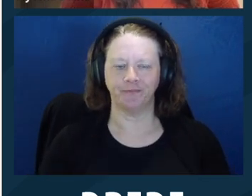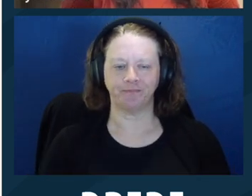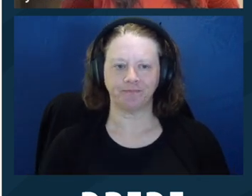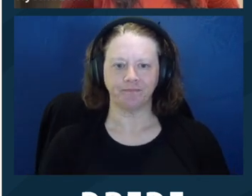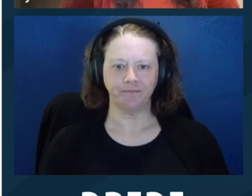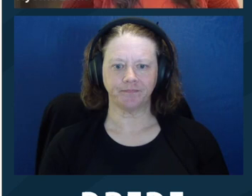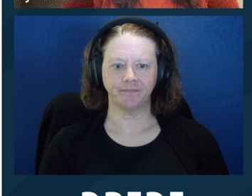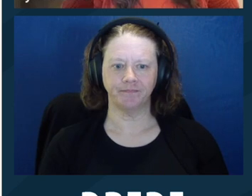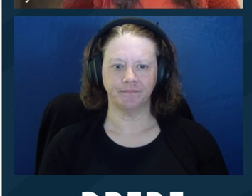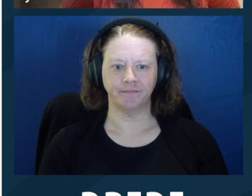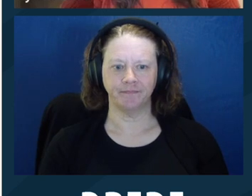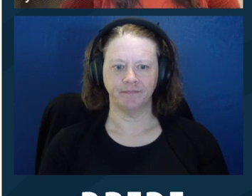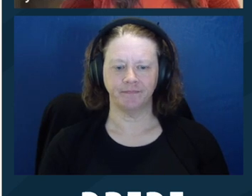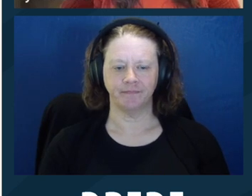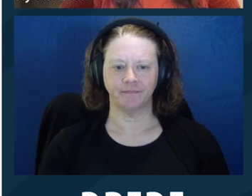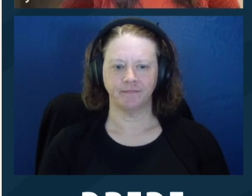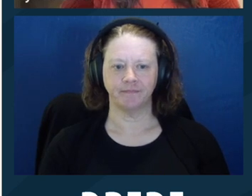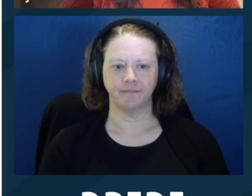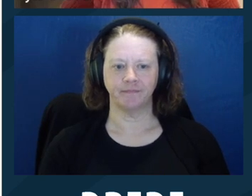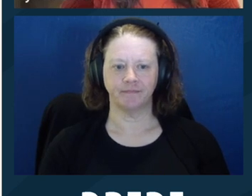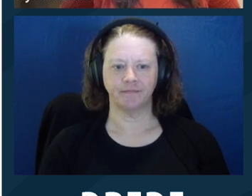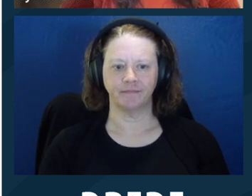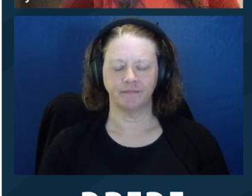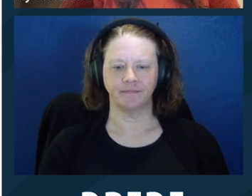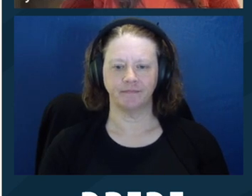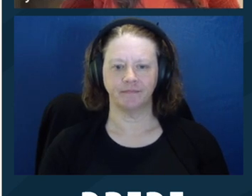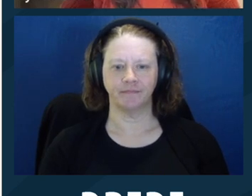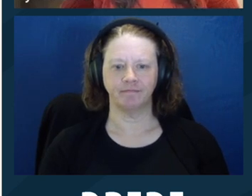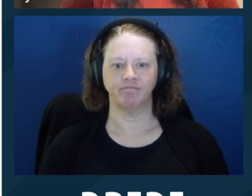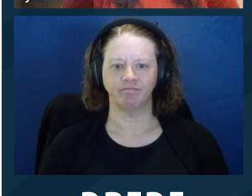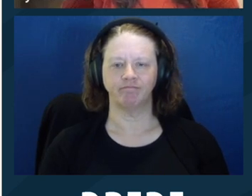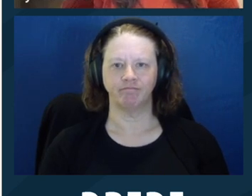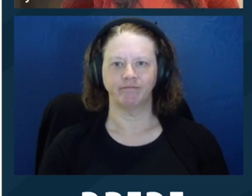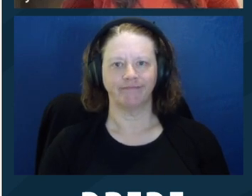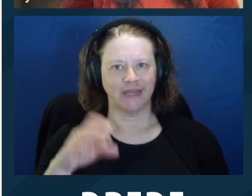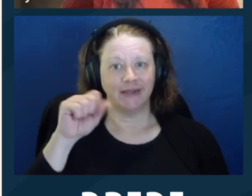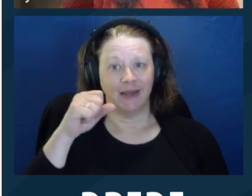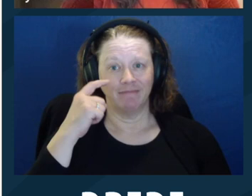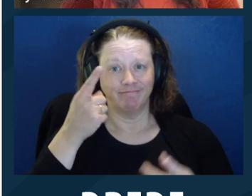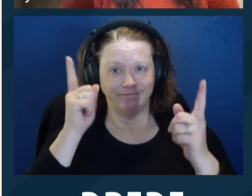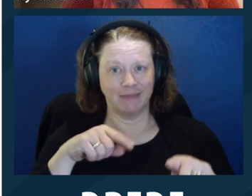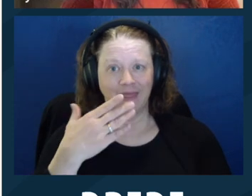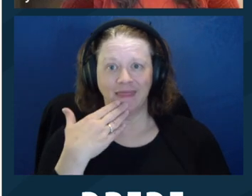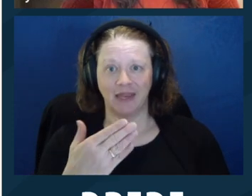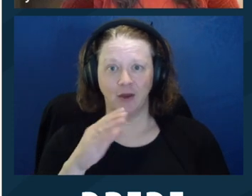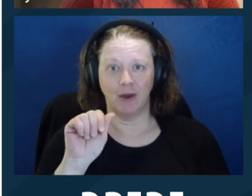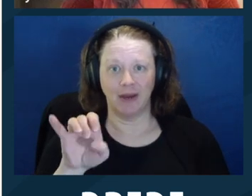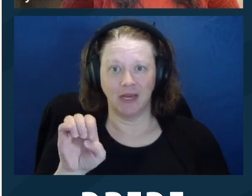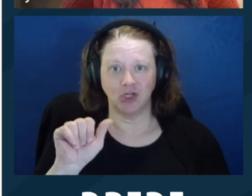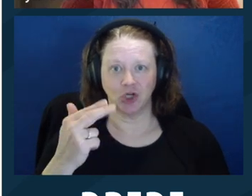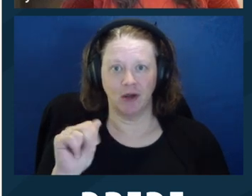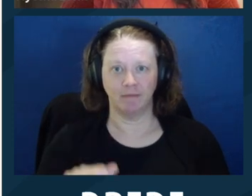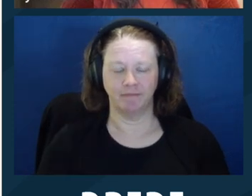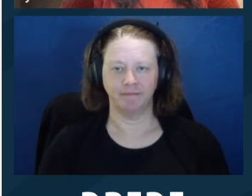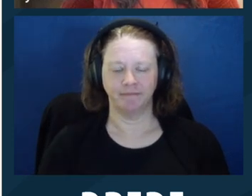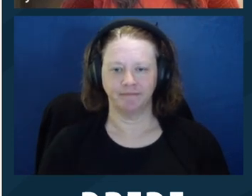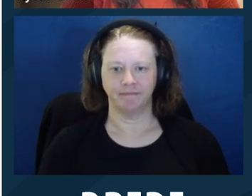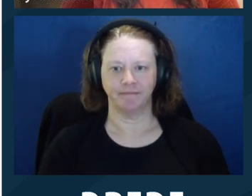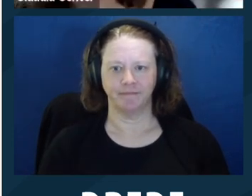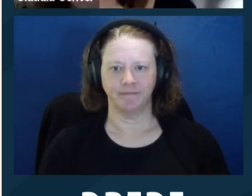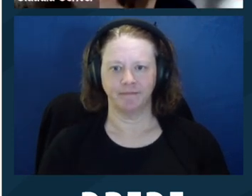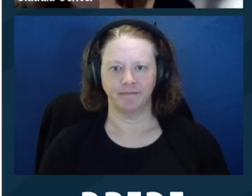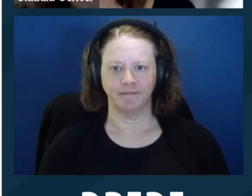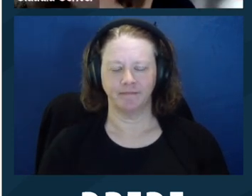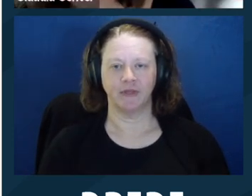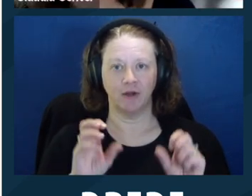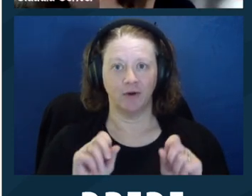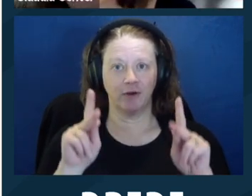folks time to feel comfortable to open up. >> CLAUDIA CENTER: Yeah. I think that's right.